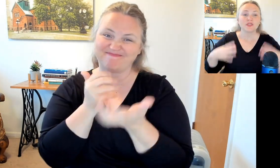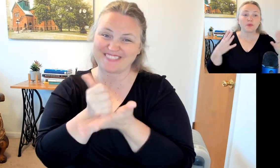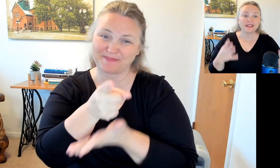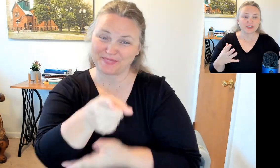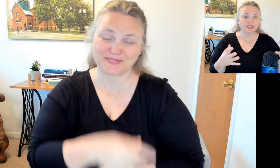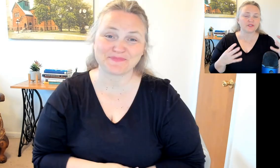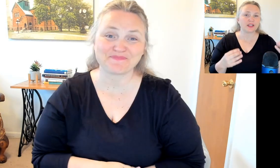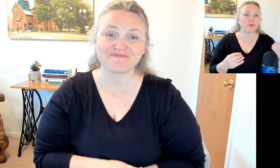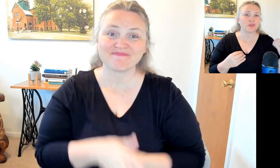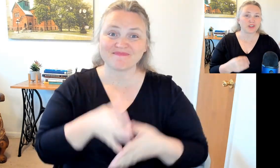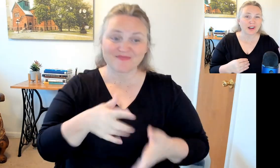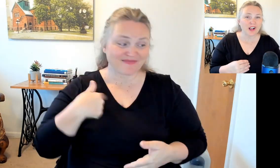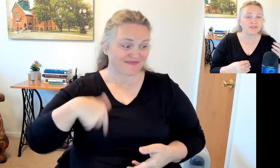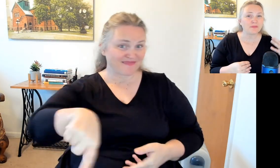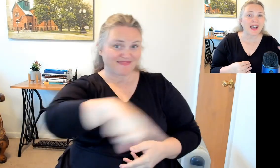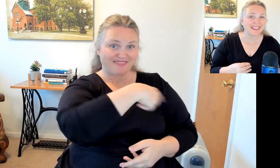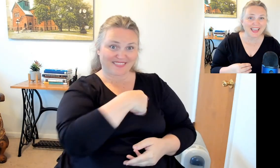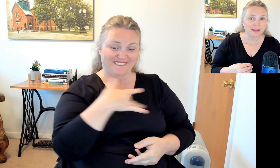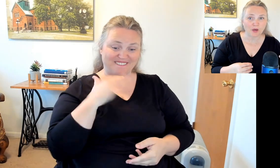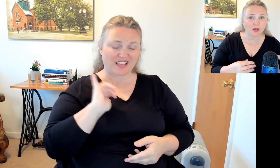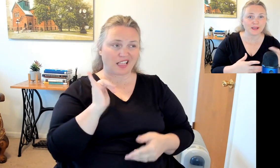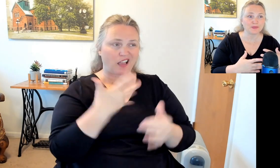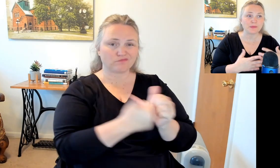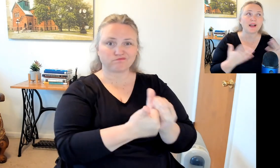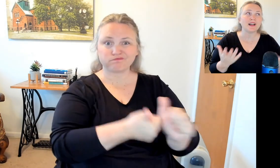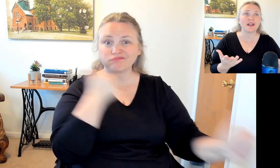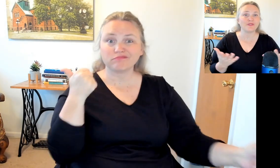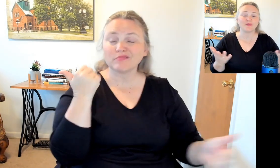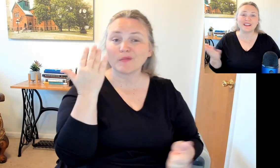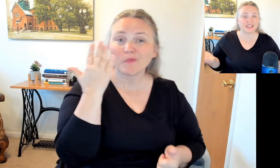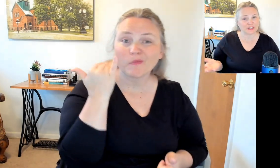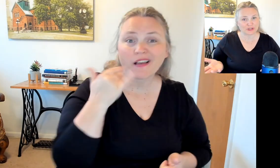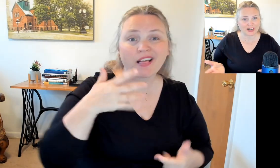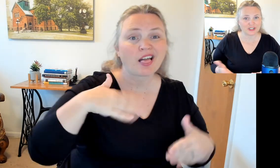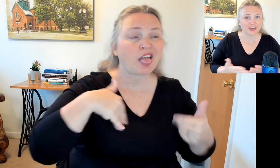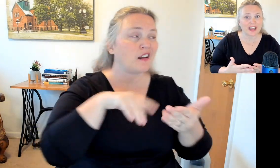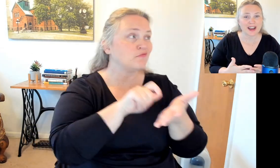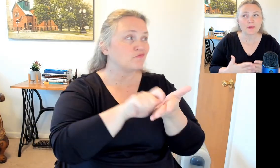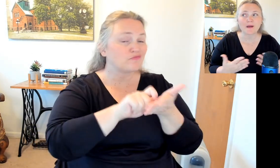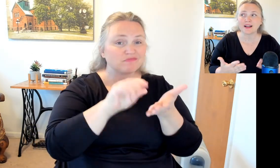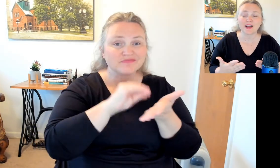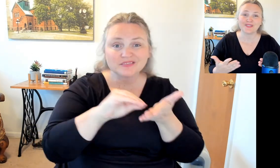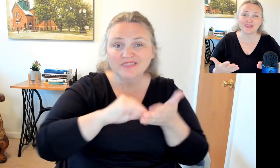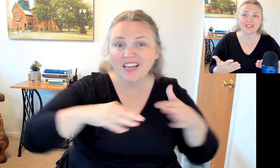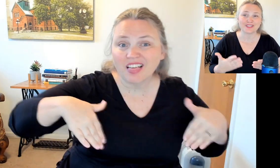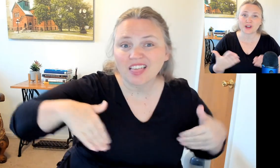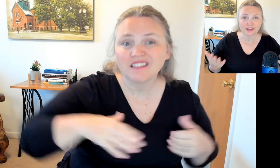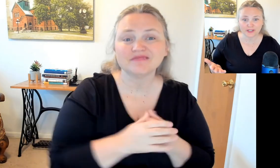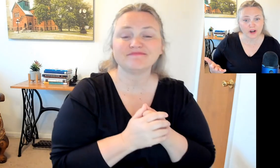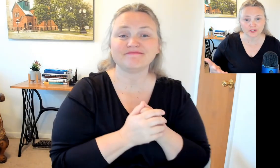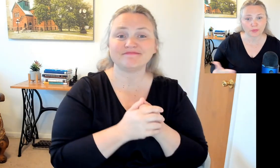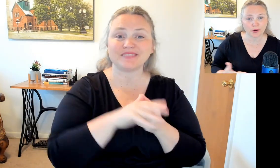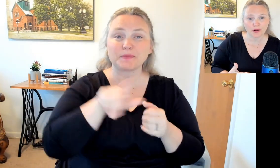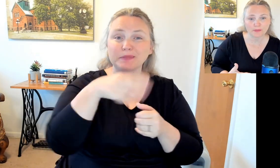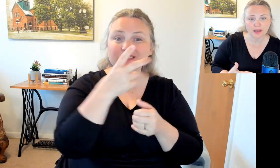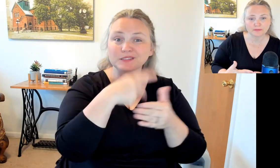The rest of us feel like we're starting off behind the eight ball because we might not have written a dissertation yet and we might not have even started a doctoral program yet.